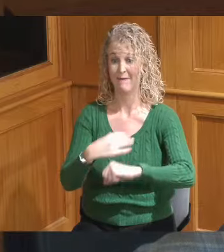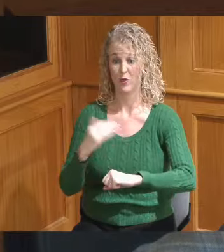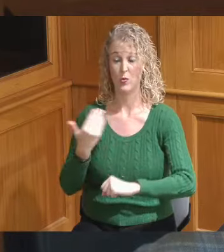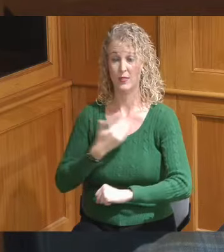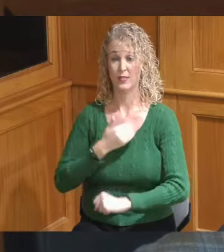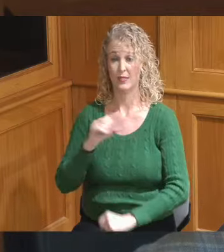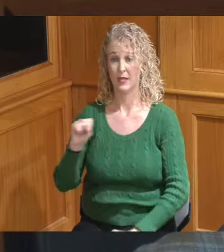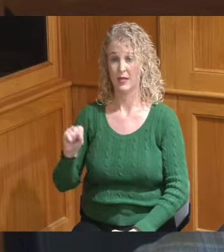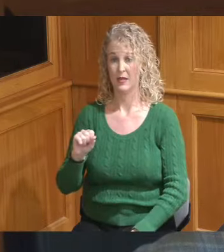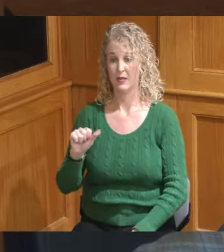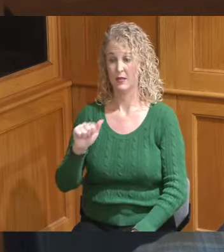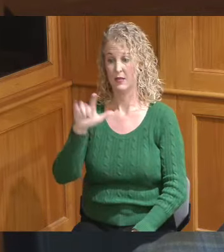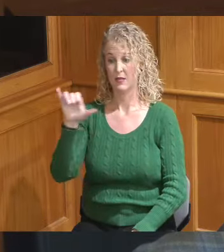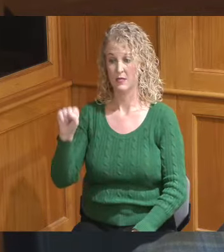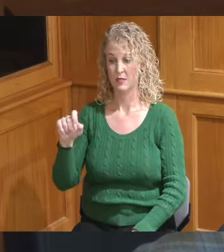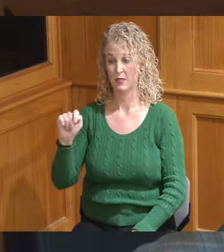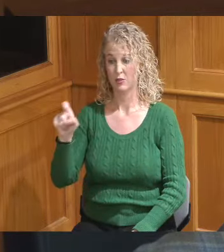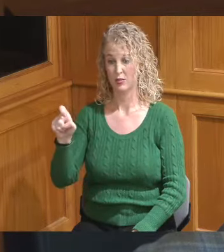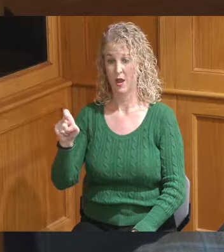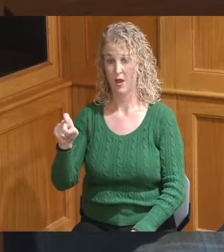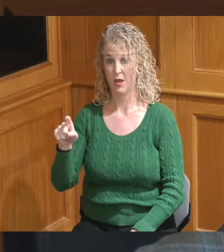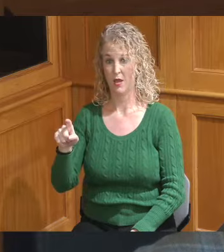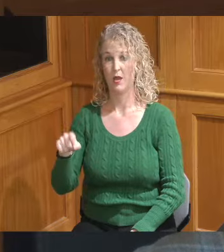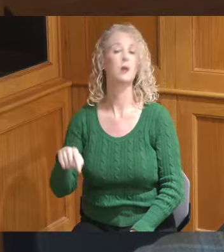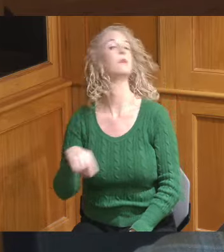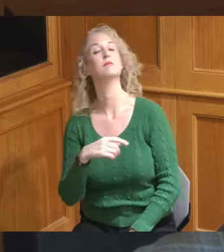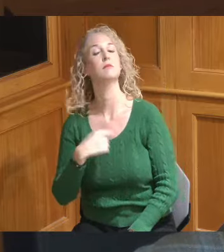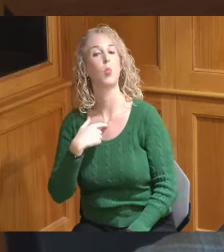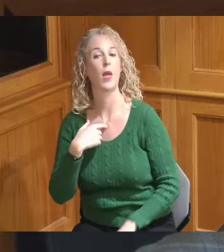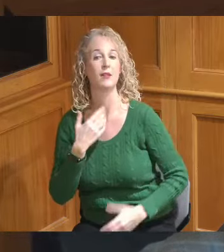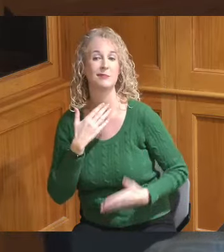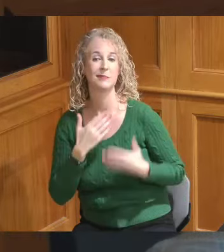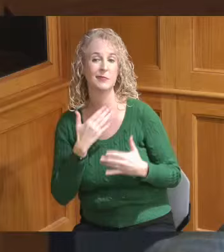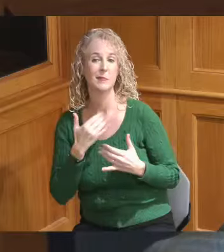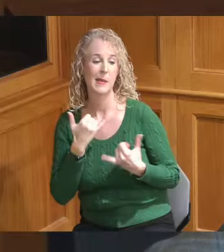because the person said, "Well, maybe I can't get no whole cart in the eggs this time." So they're